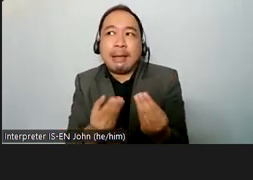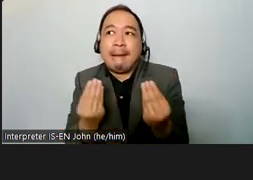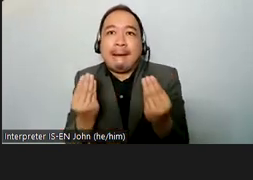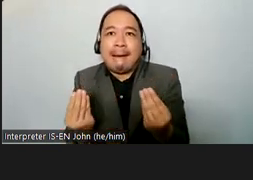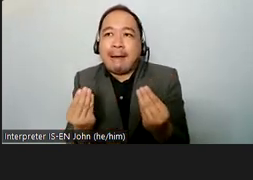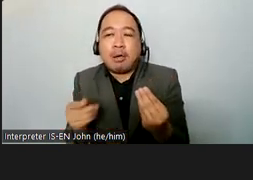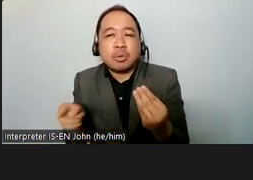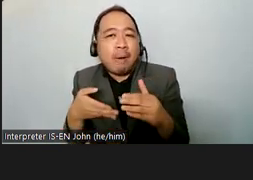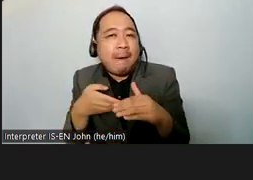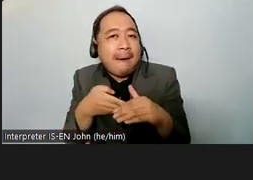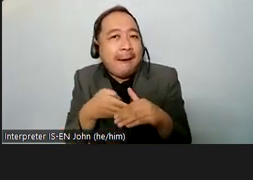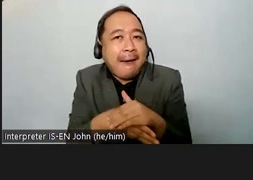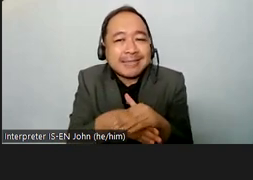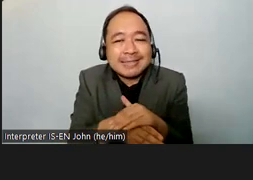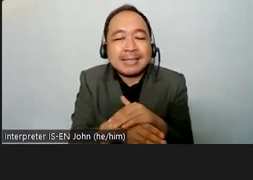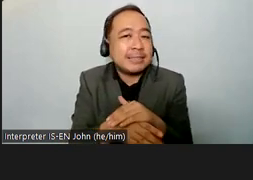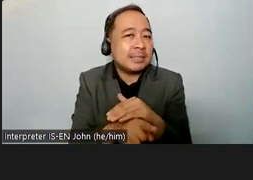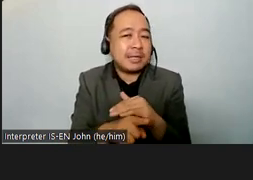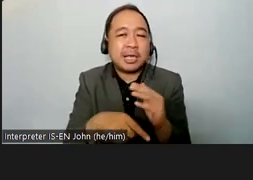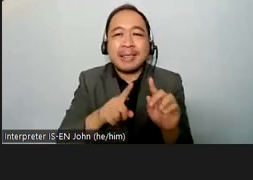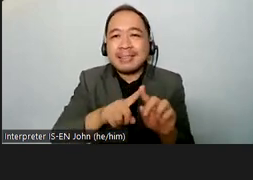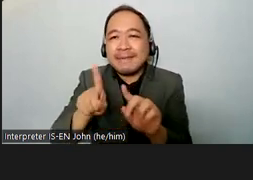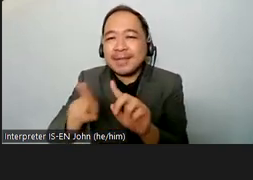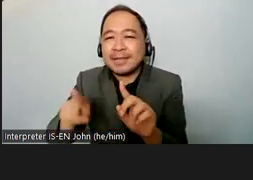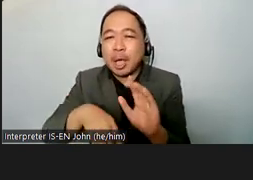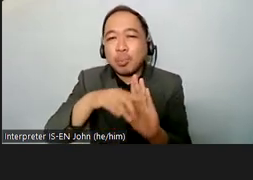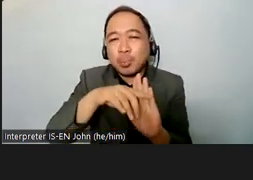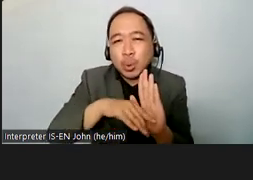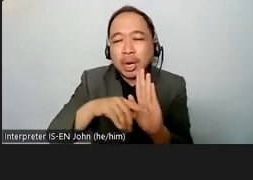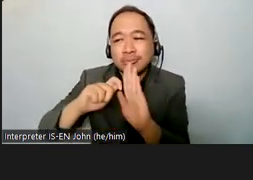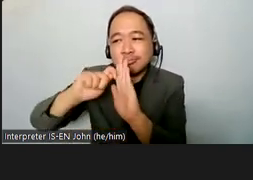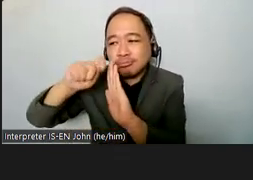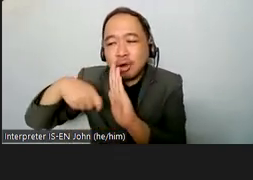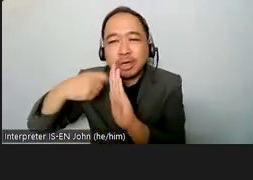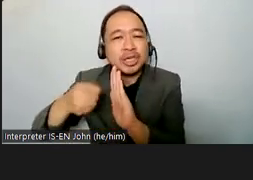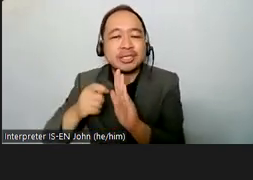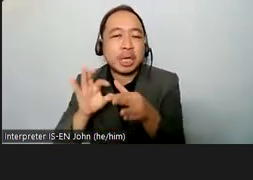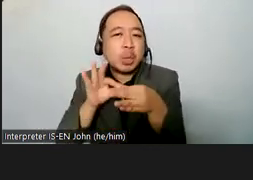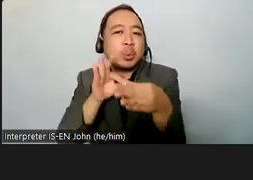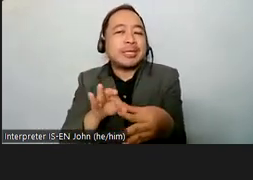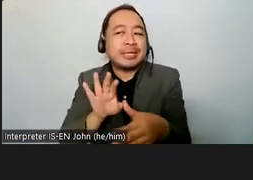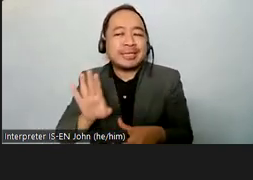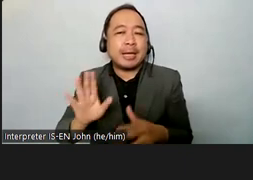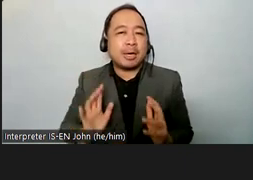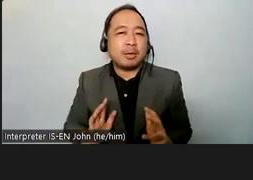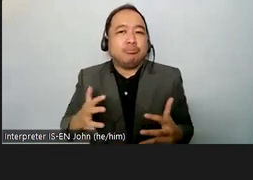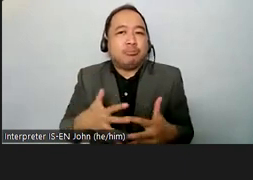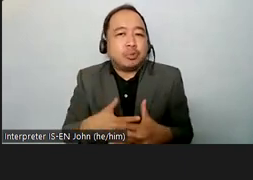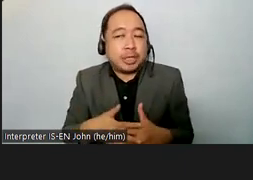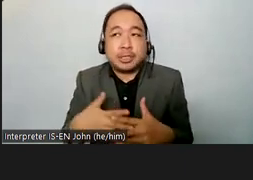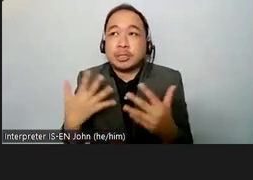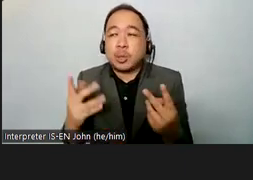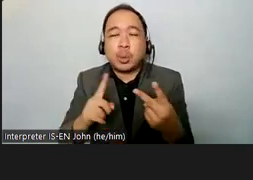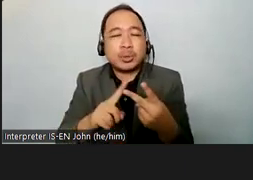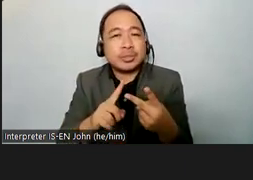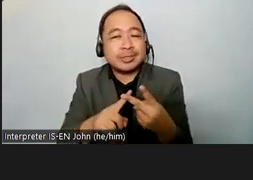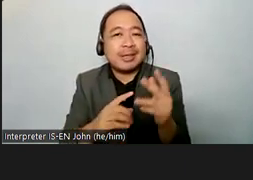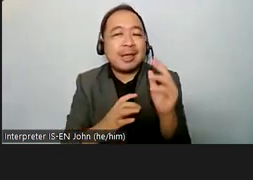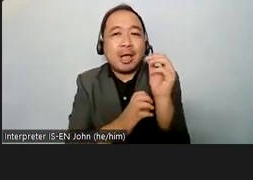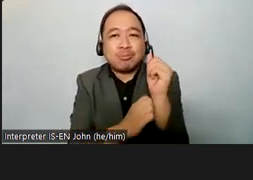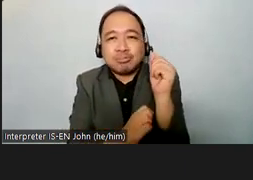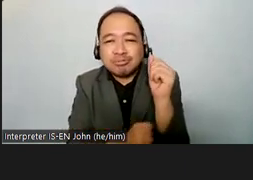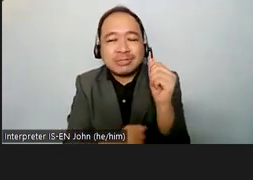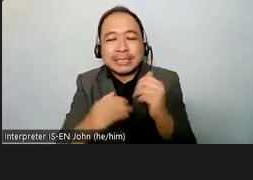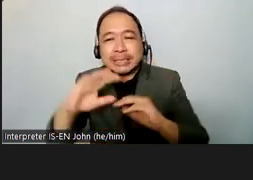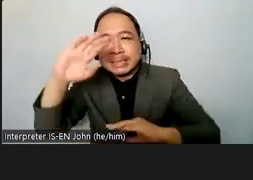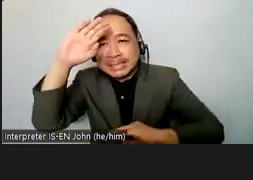obgyn health especially when regarding to cancer of mama or the uterus cancer there's also